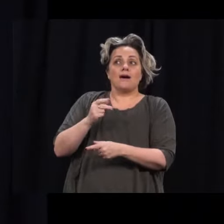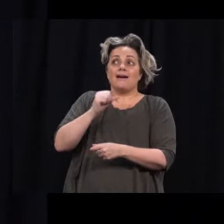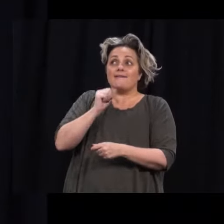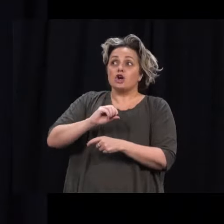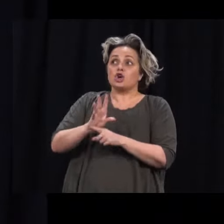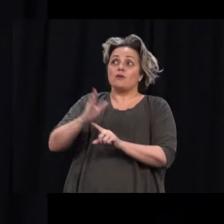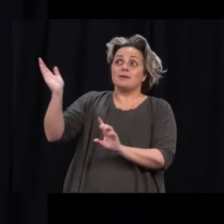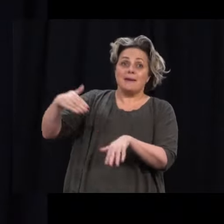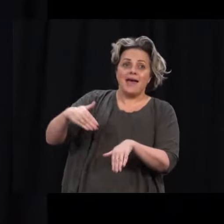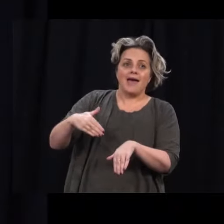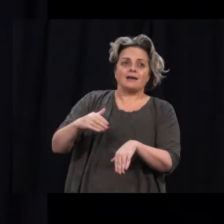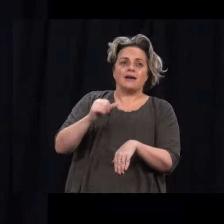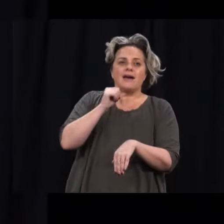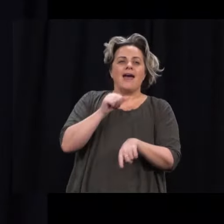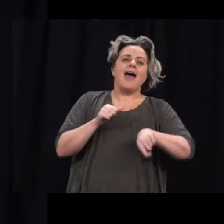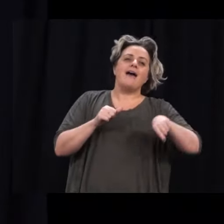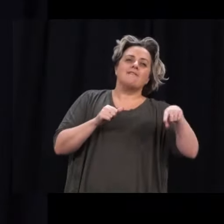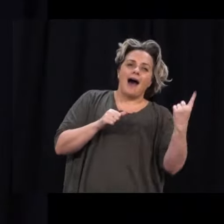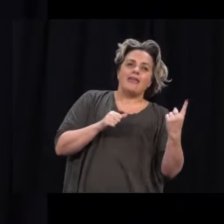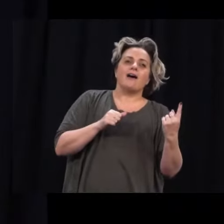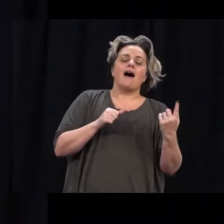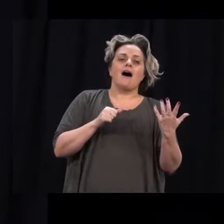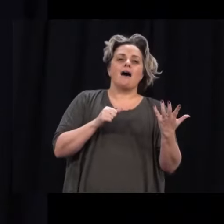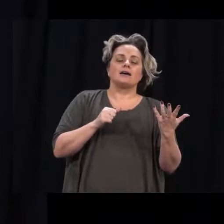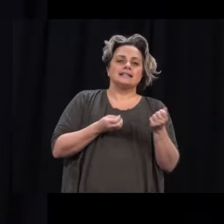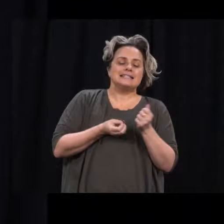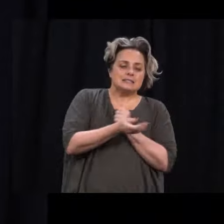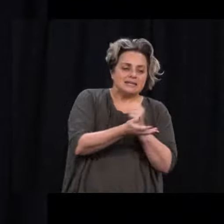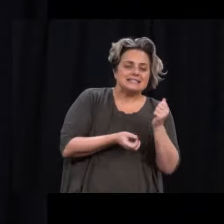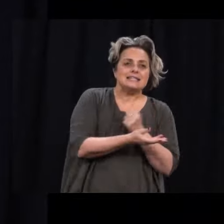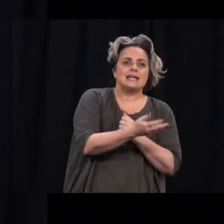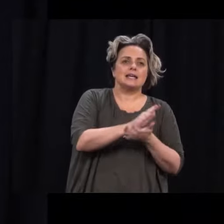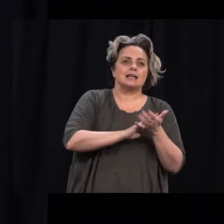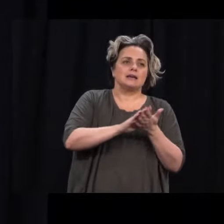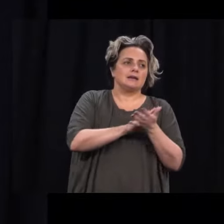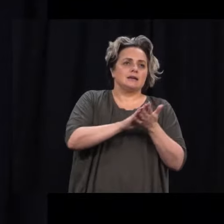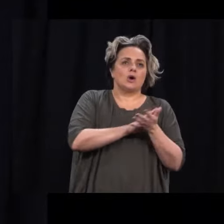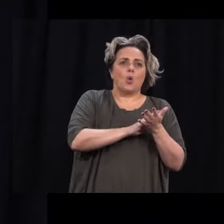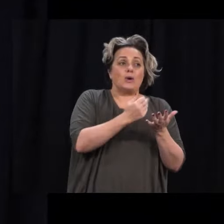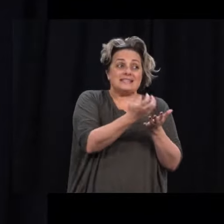the $5 billion is merely the amount that we had set aside